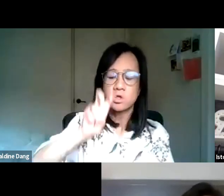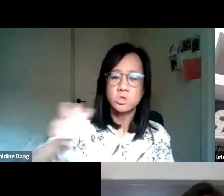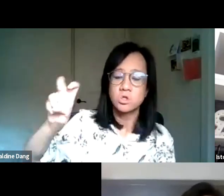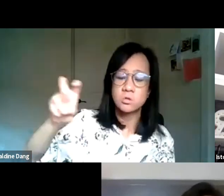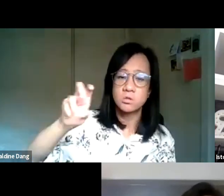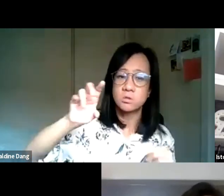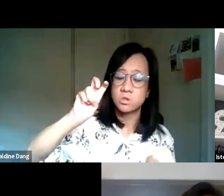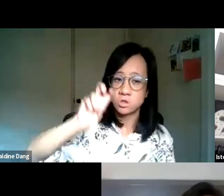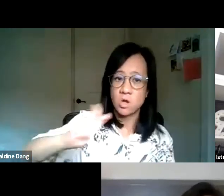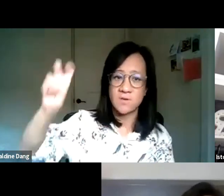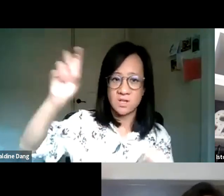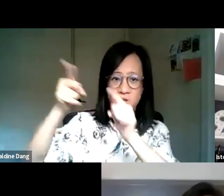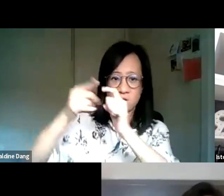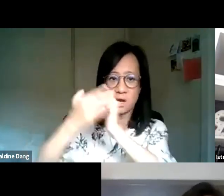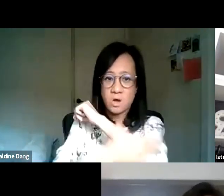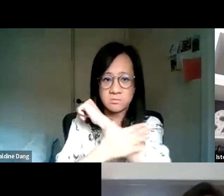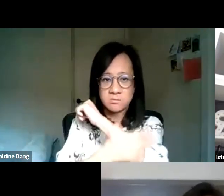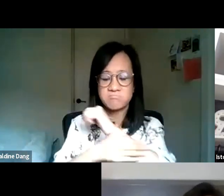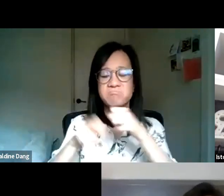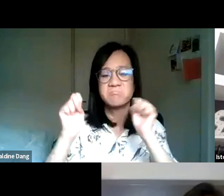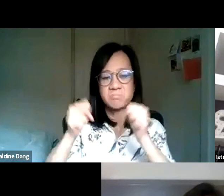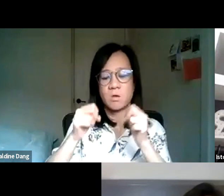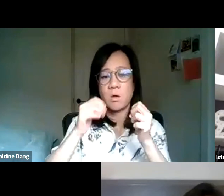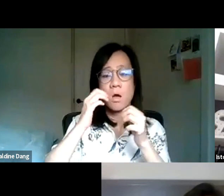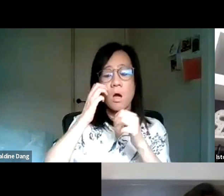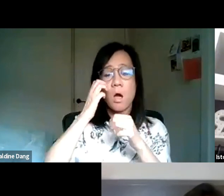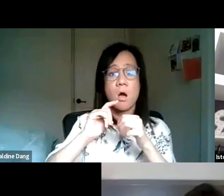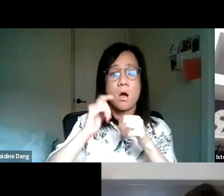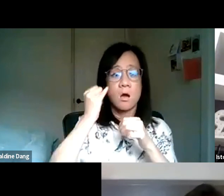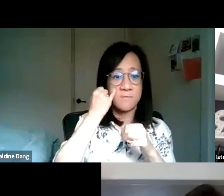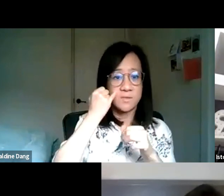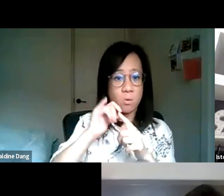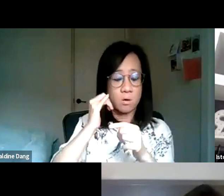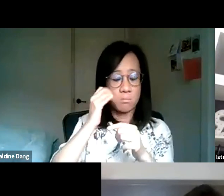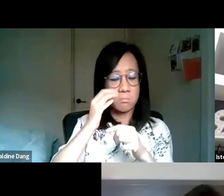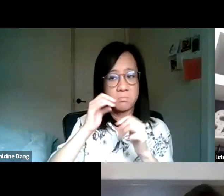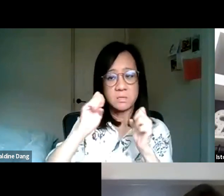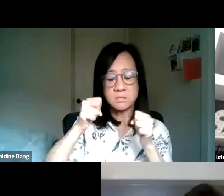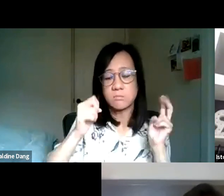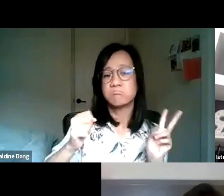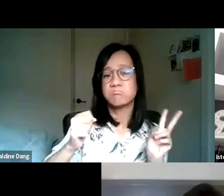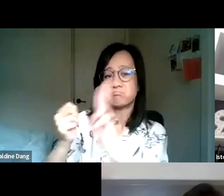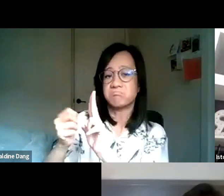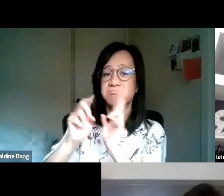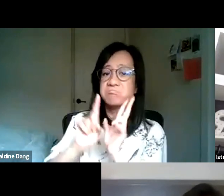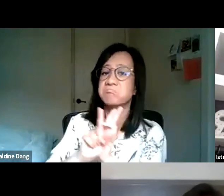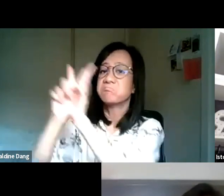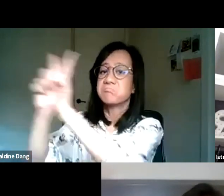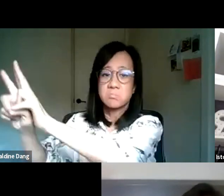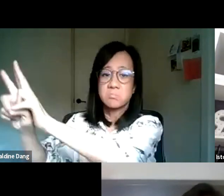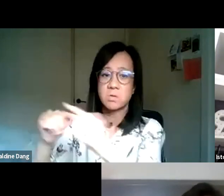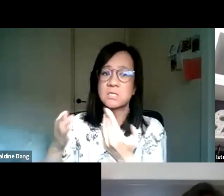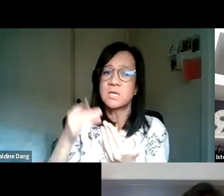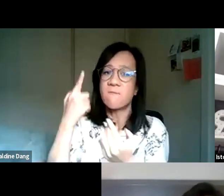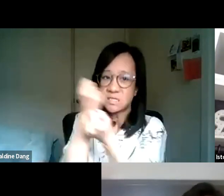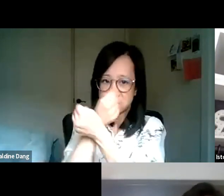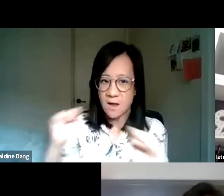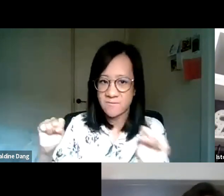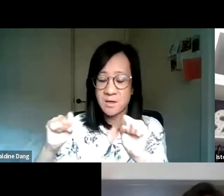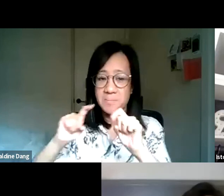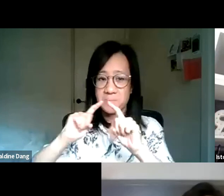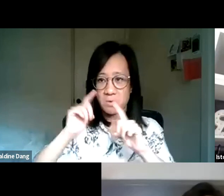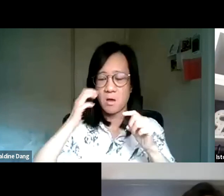sure that they have the services they need when they're traveling abroad.